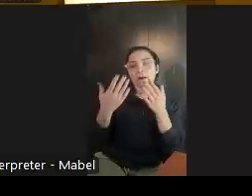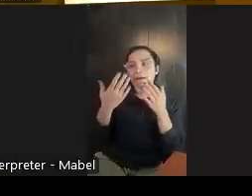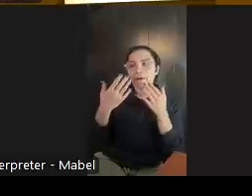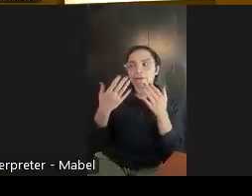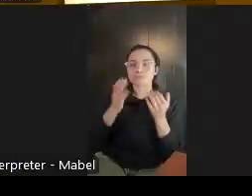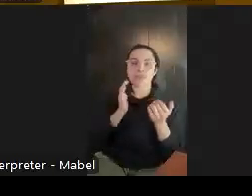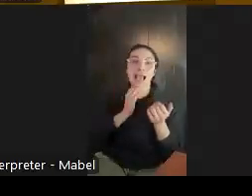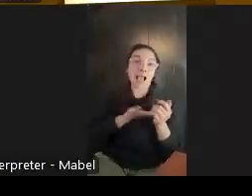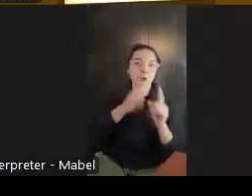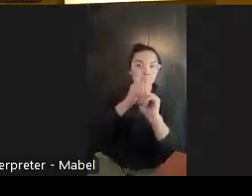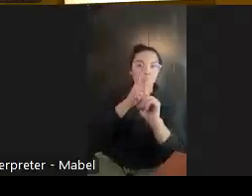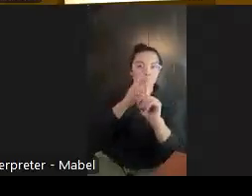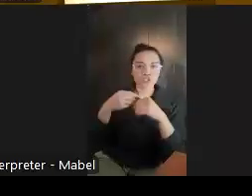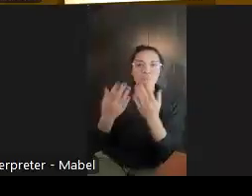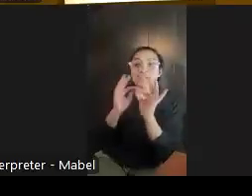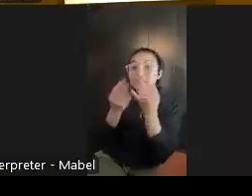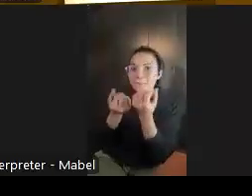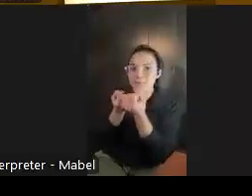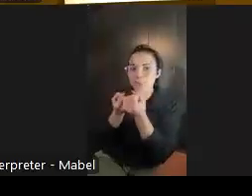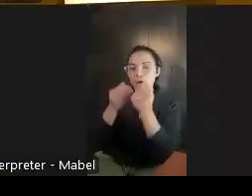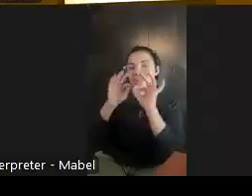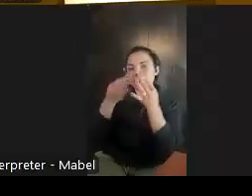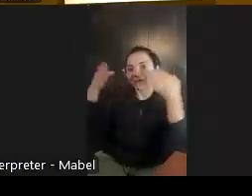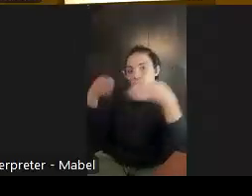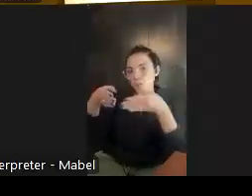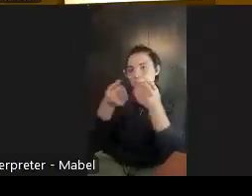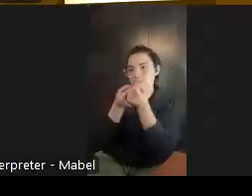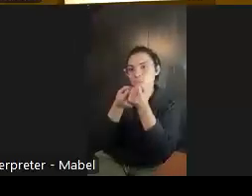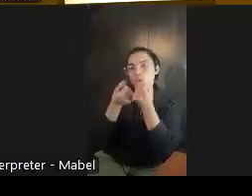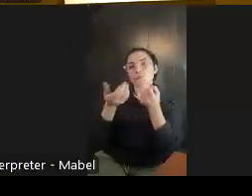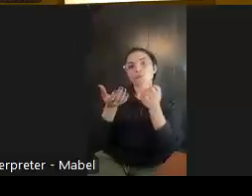get the support that they need to support their child who's experiencing a crisis